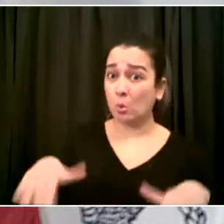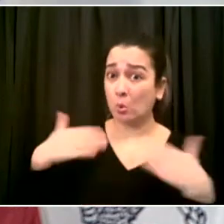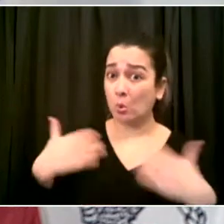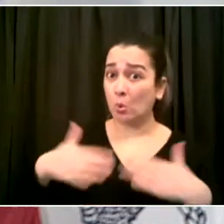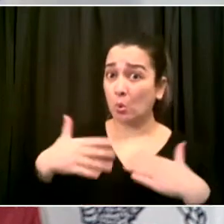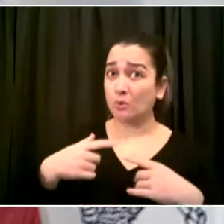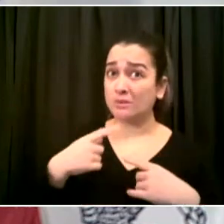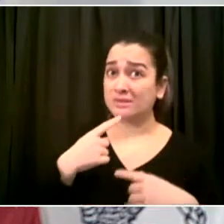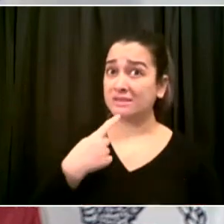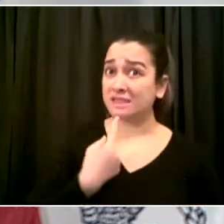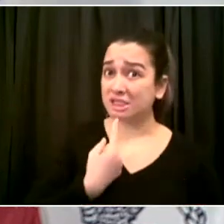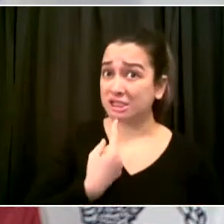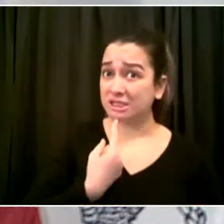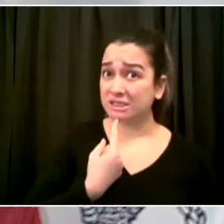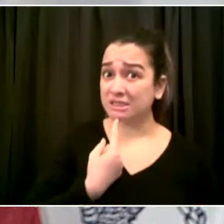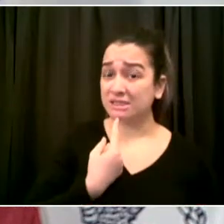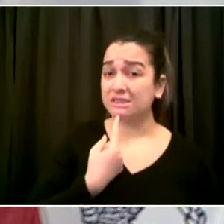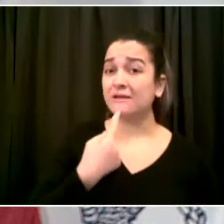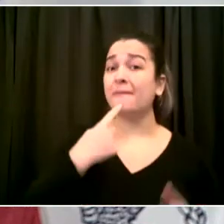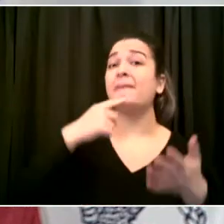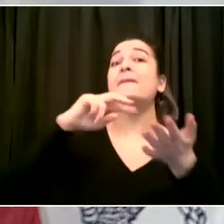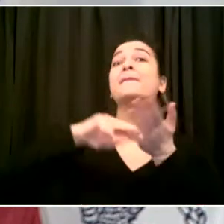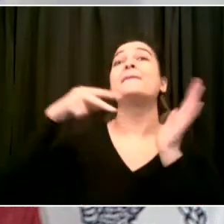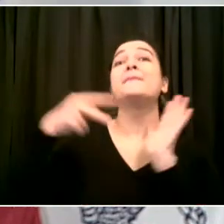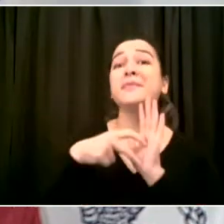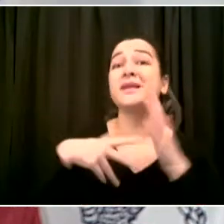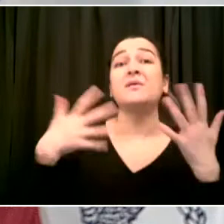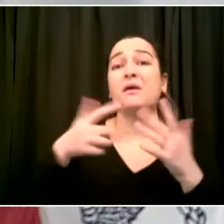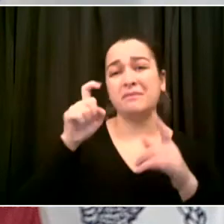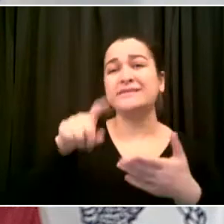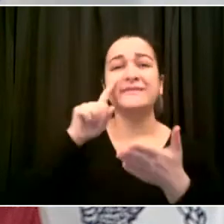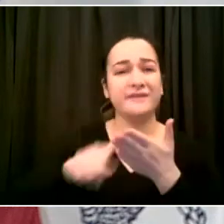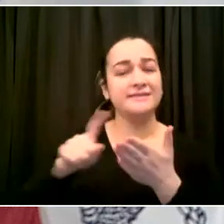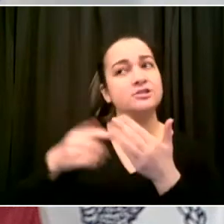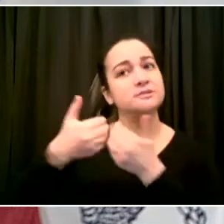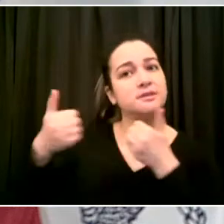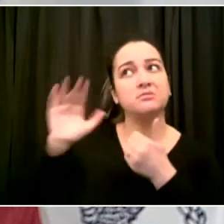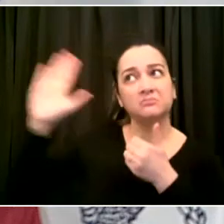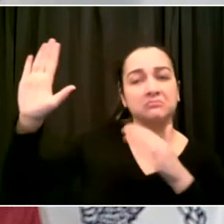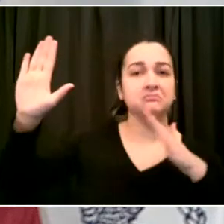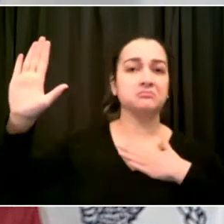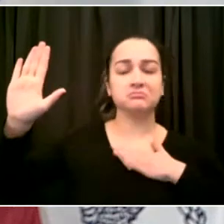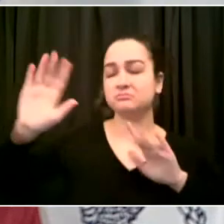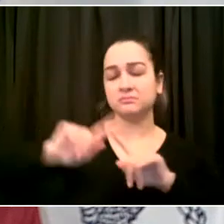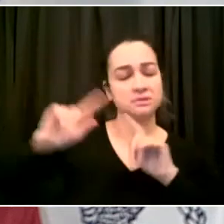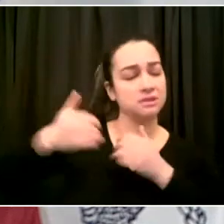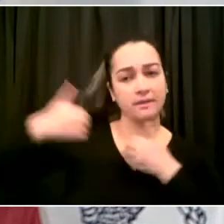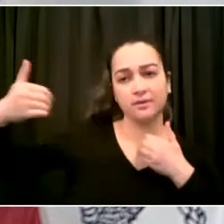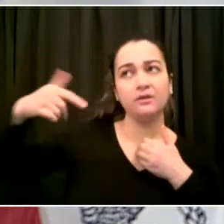TRUTH FROM AN INVESTIGATTOR OROR ENTITY THAT IS TRULY INDEPENDENT THAT CAN ACTUALLY GET